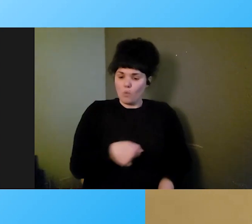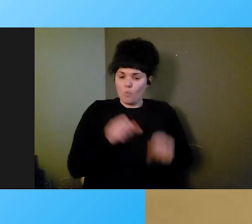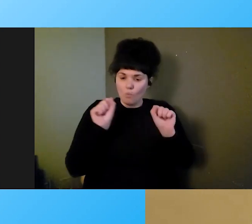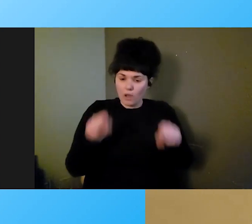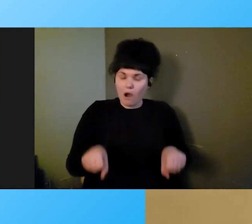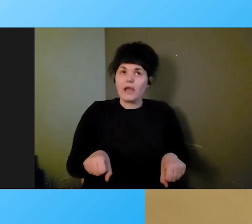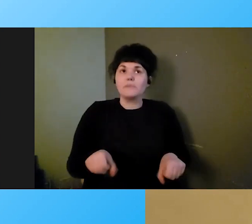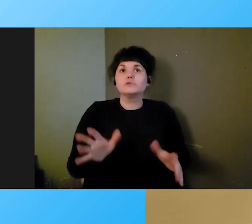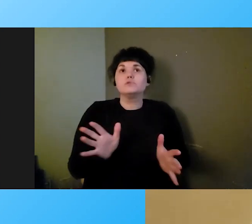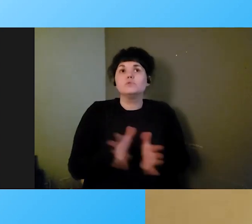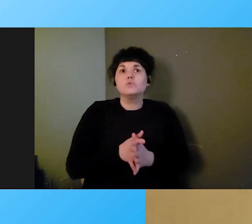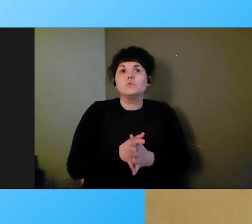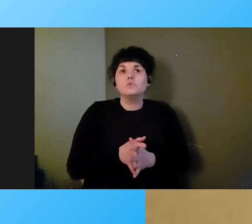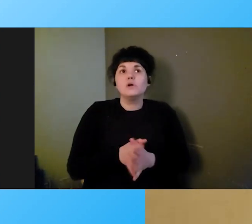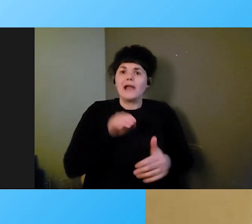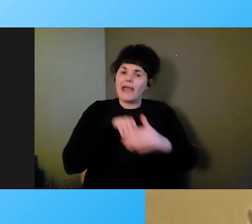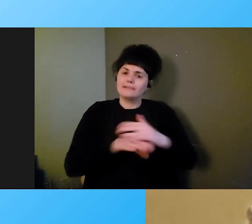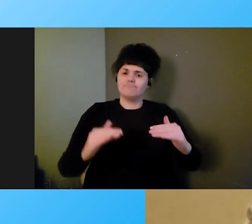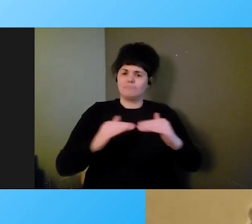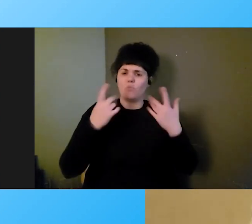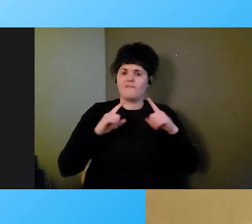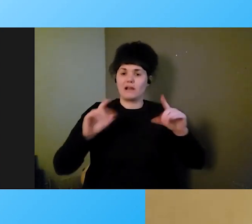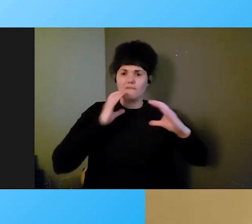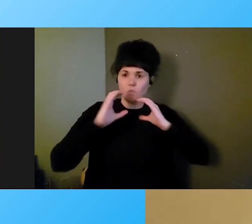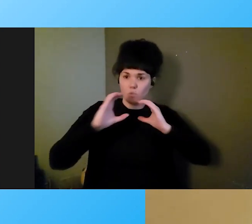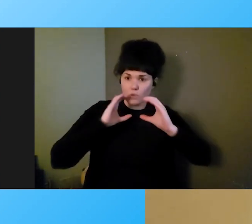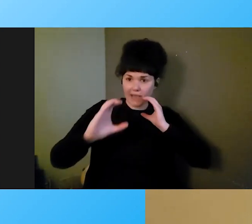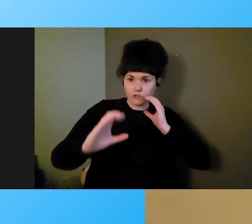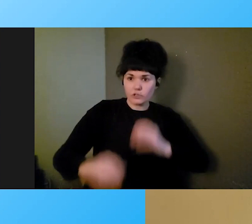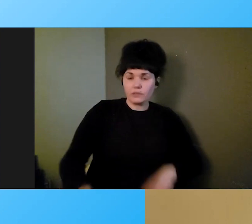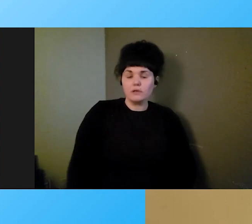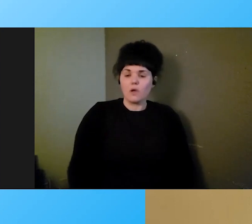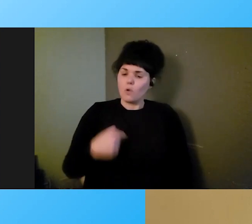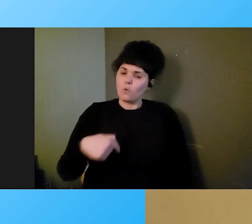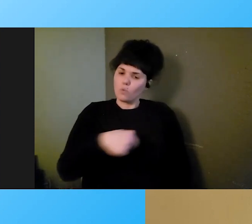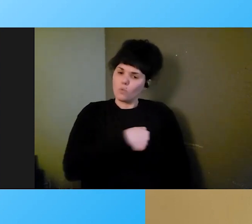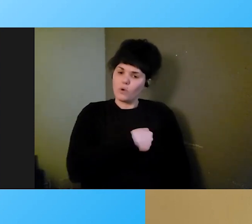access equally effective communication, we are not only